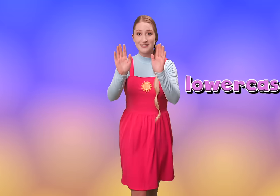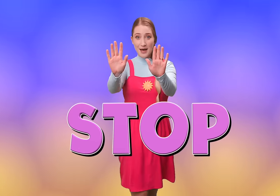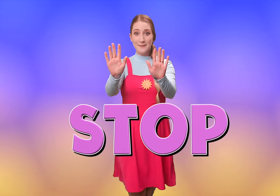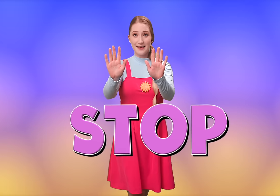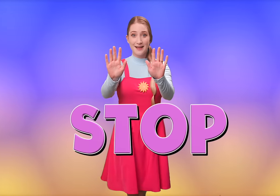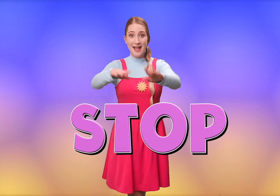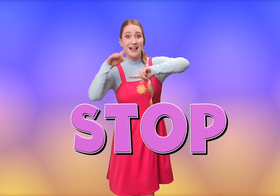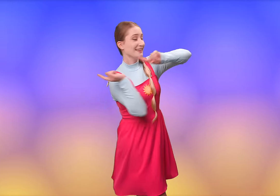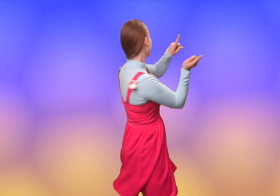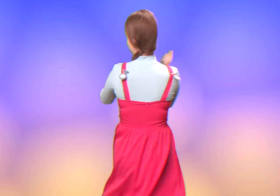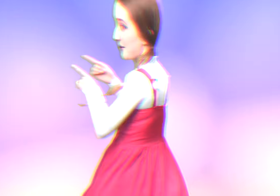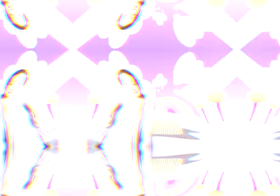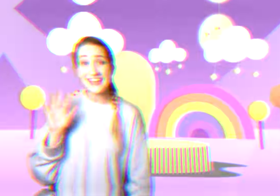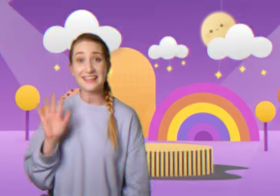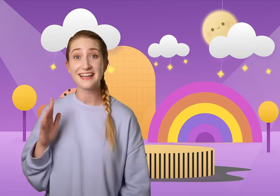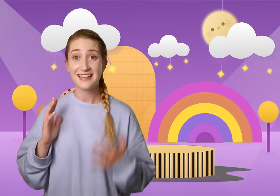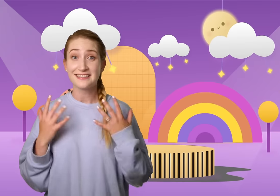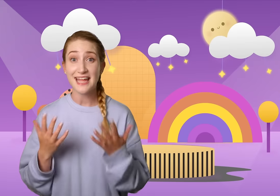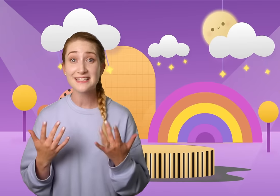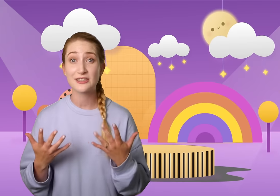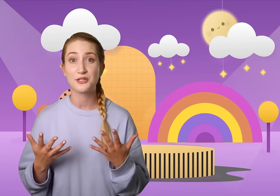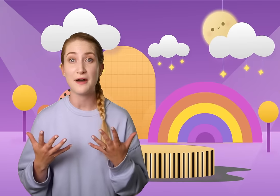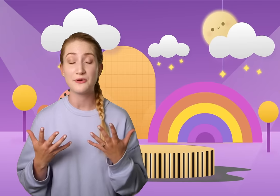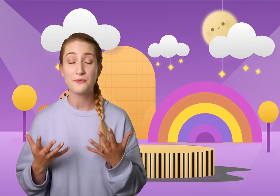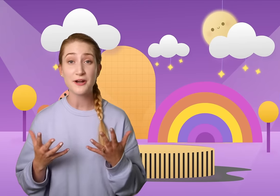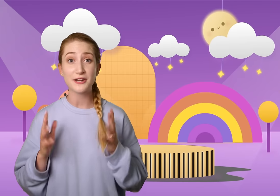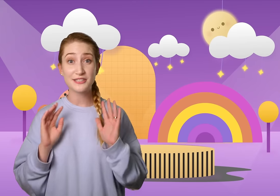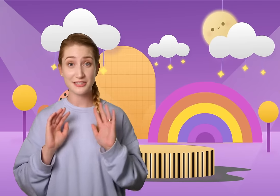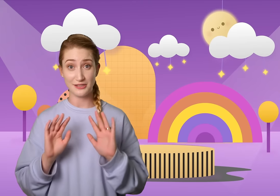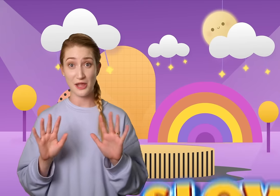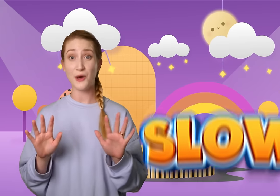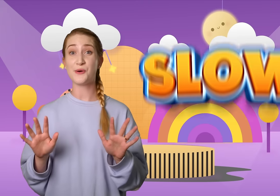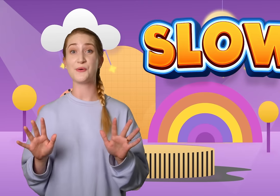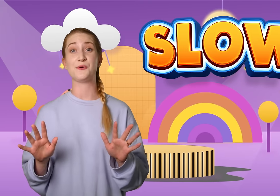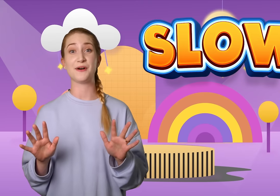stop. Hey! Let's learn about the word slow.